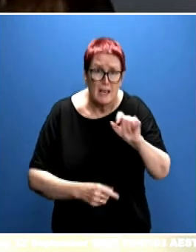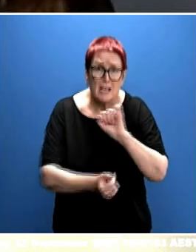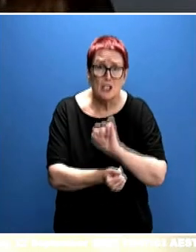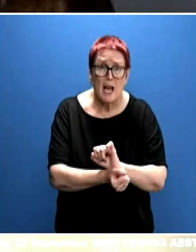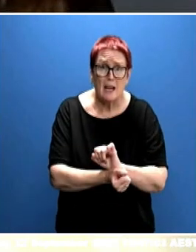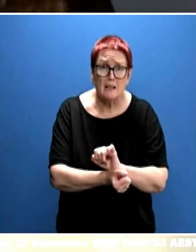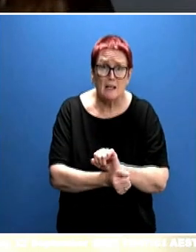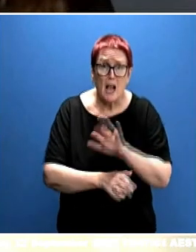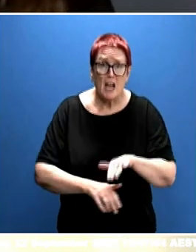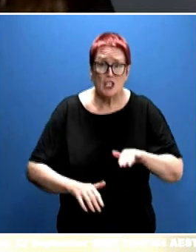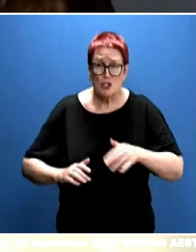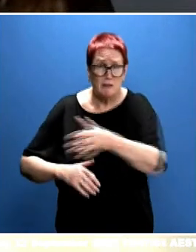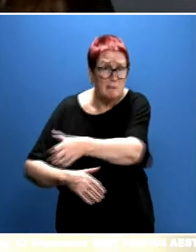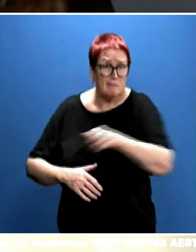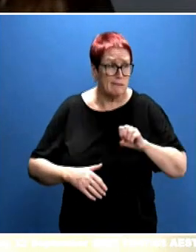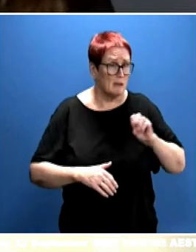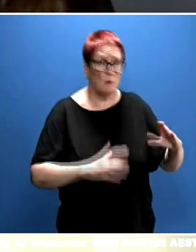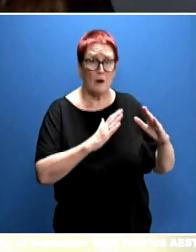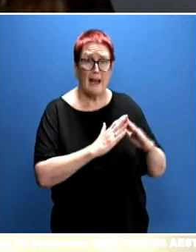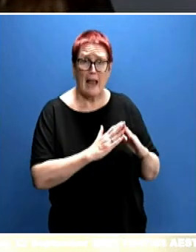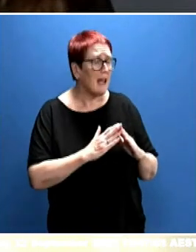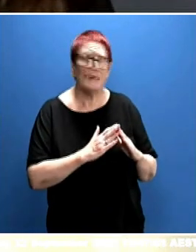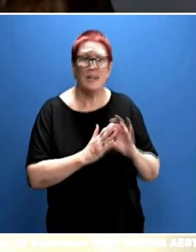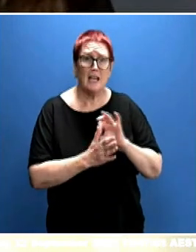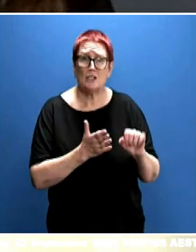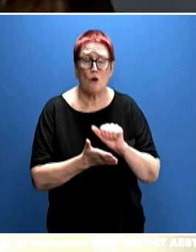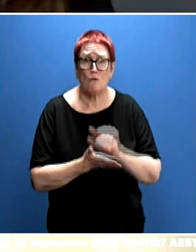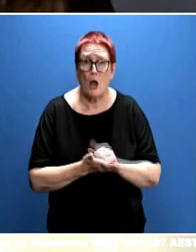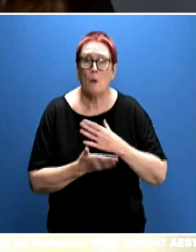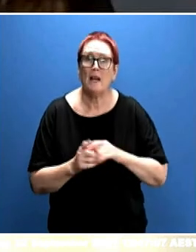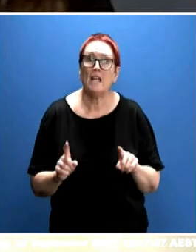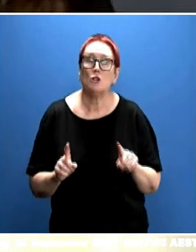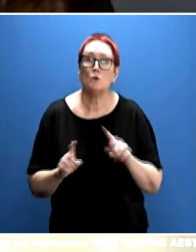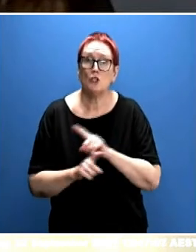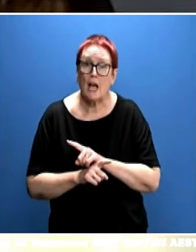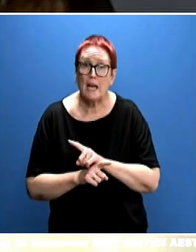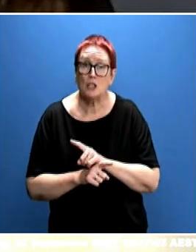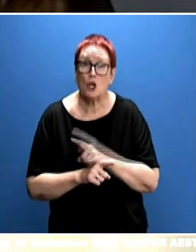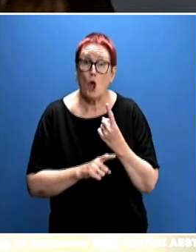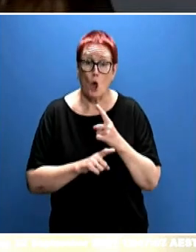And it needs to change. We need to have reports that are generated by Aboriginal people who have